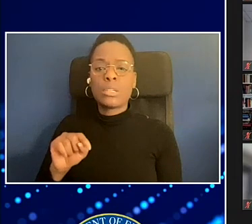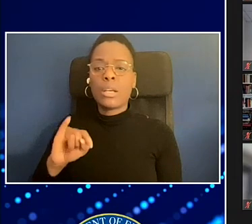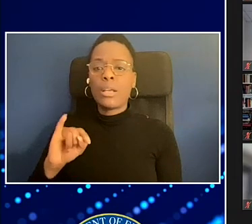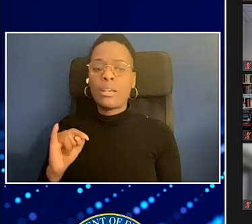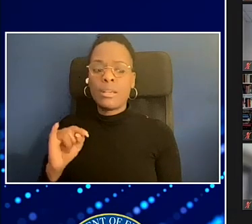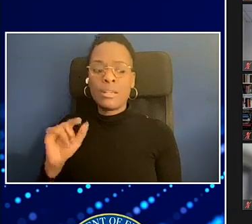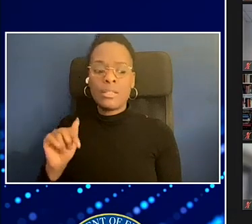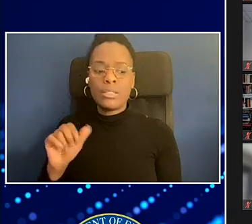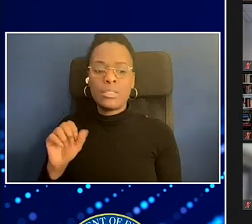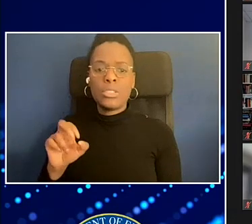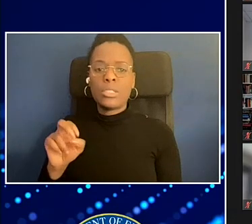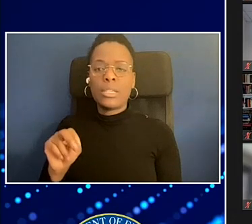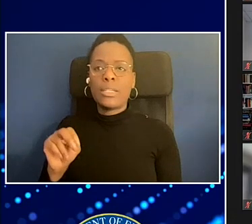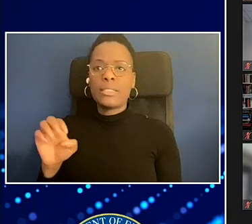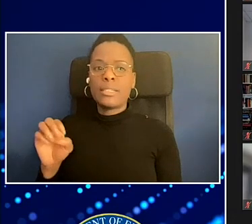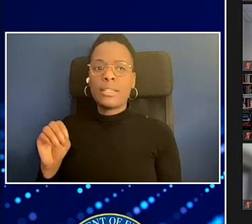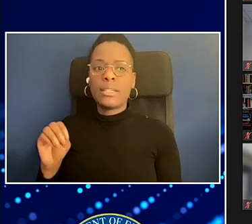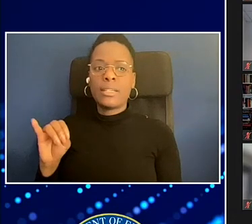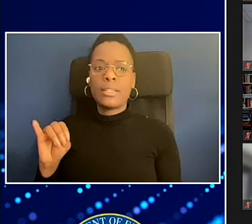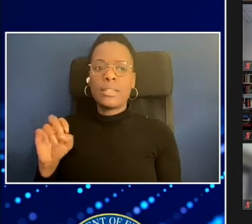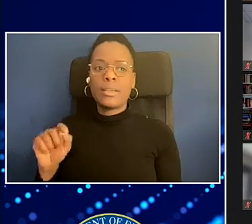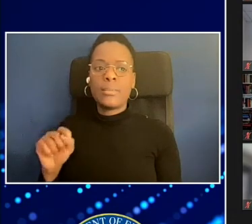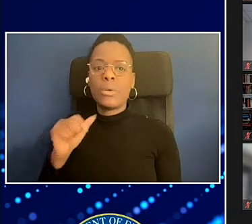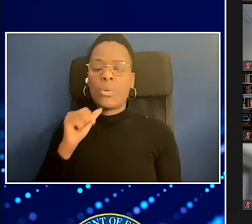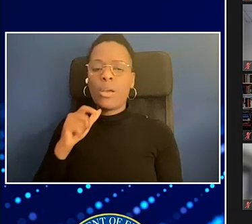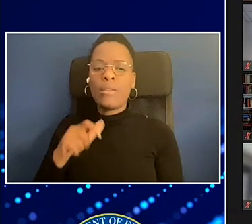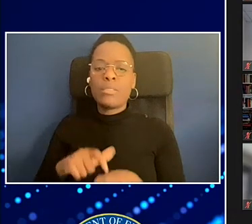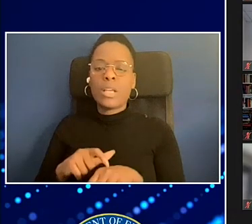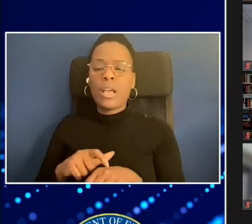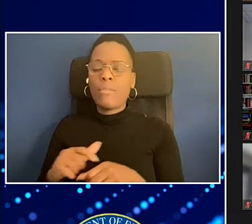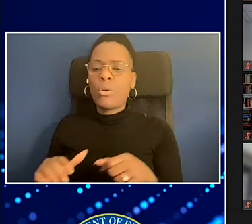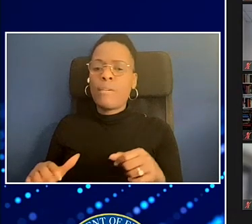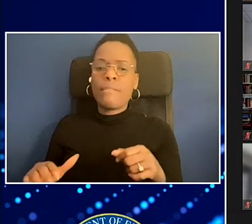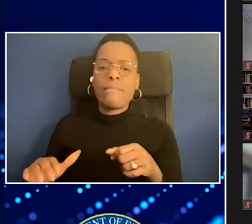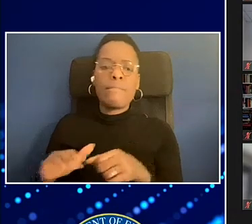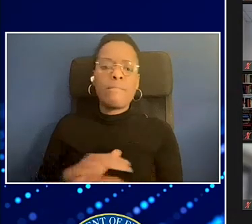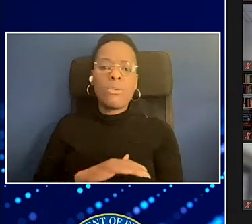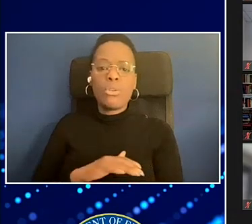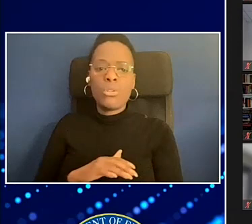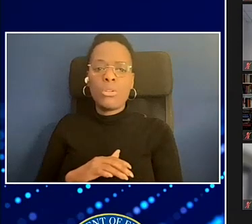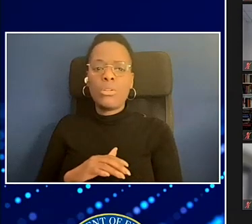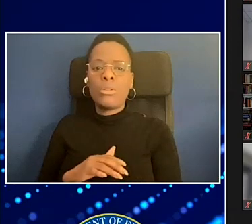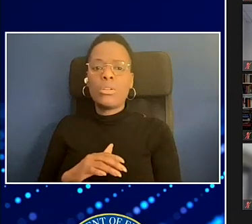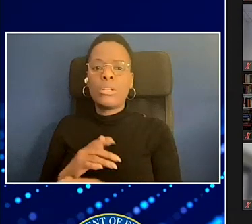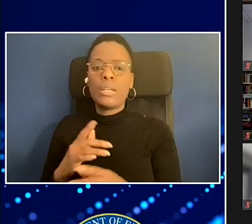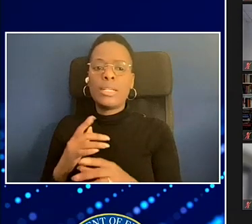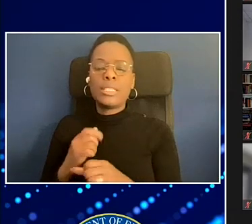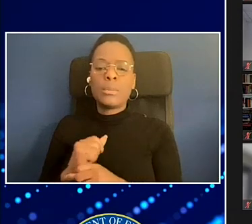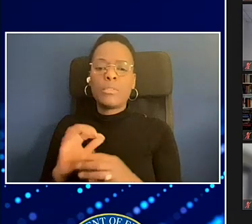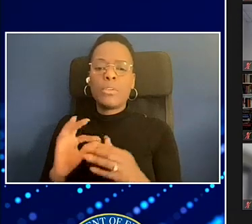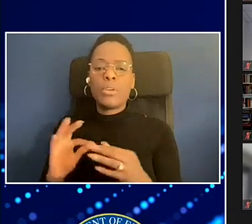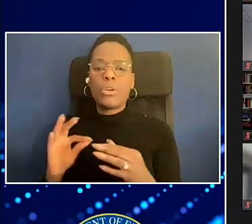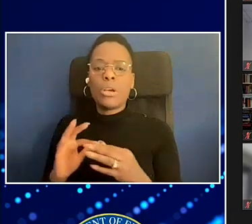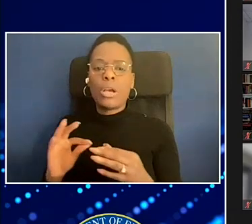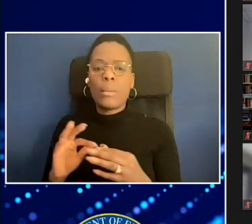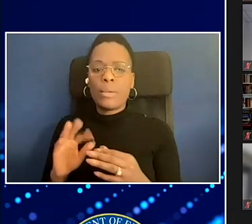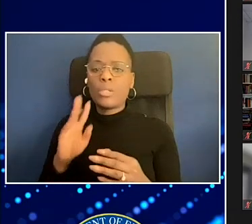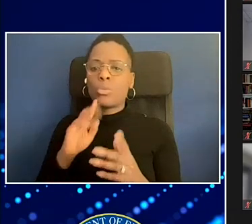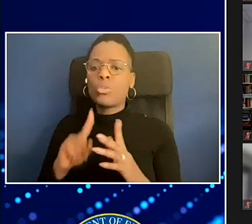have time for a full debrief with your comments. So we'll pick back up the three of you as we resume the cash management discussion tomorrow.